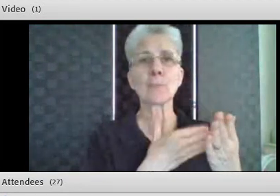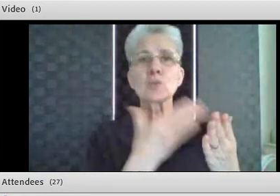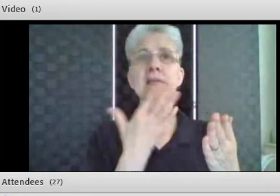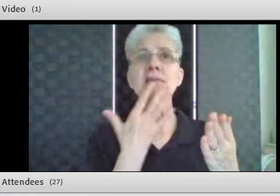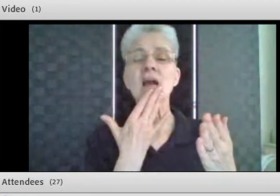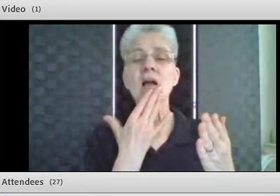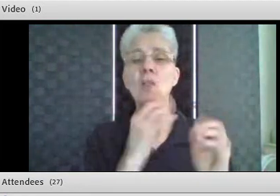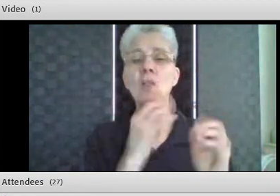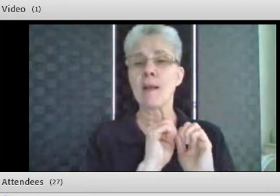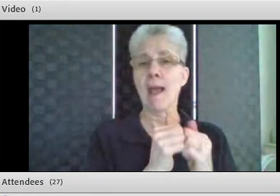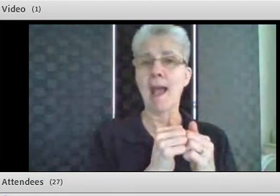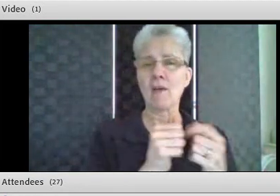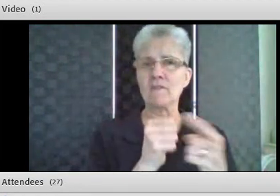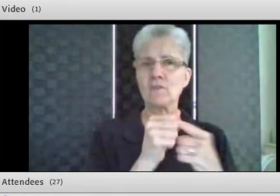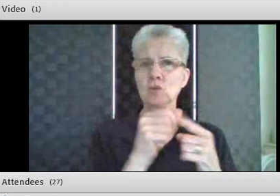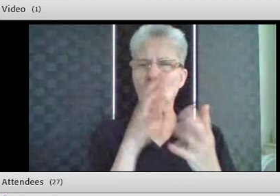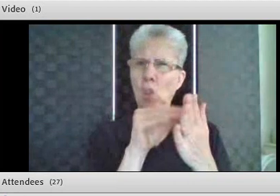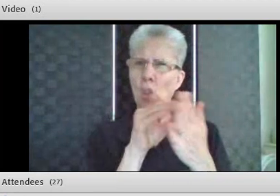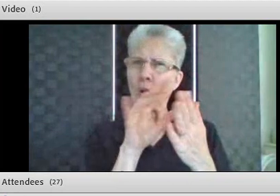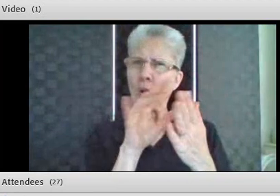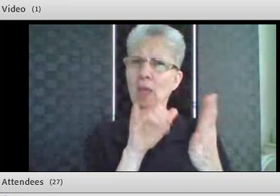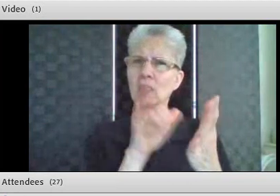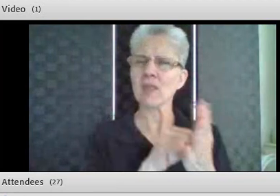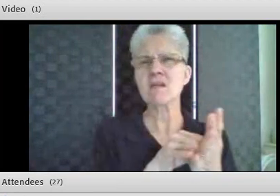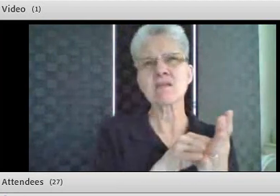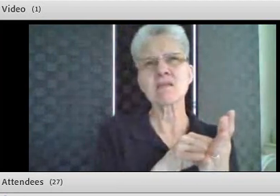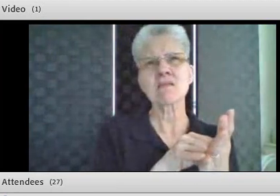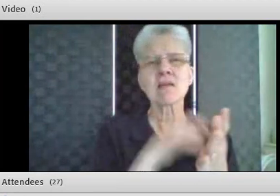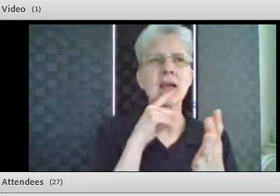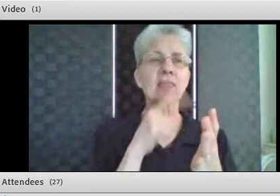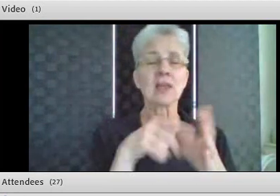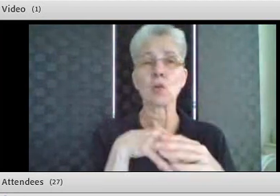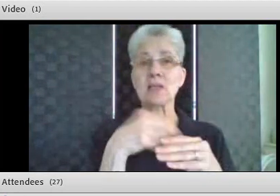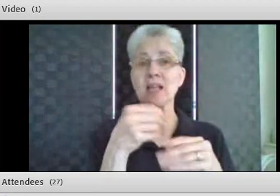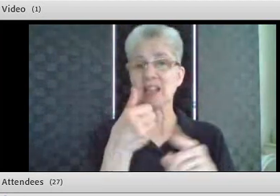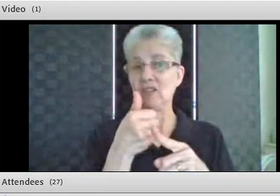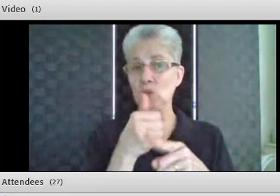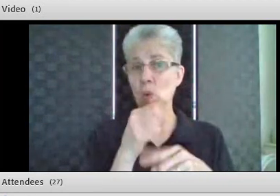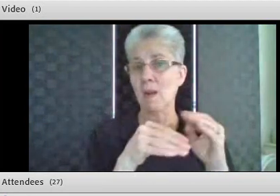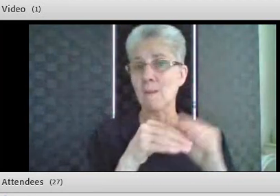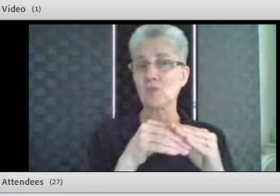and he had to kind of break out, and he saw music in color,